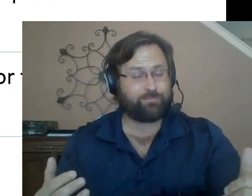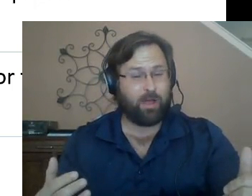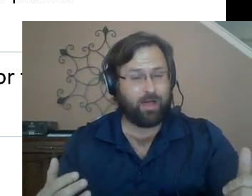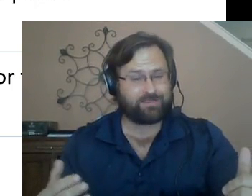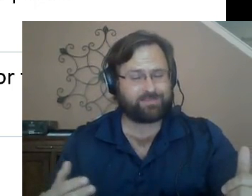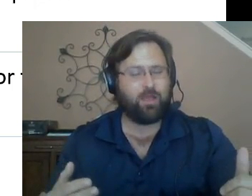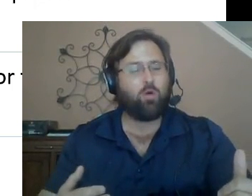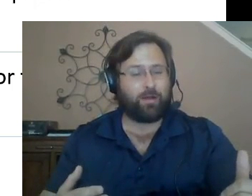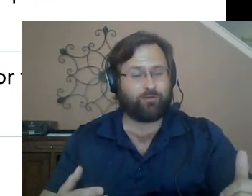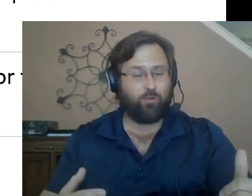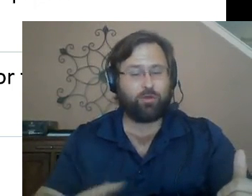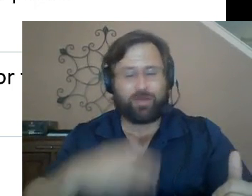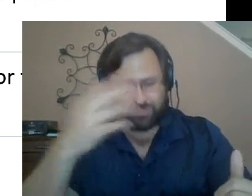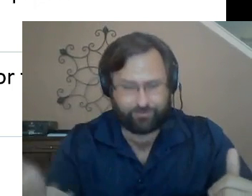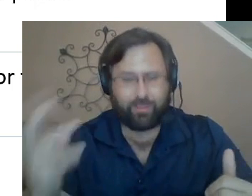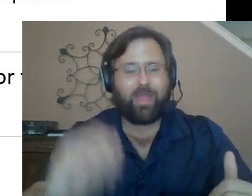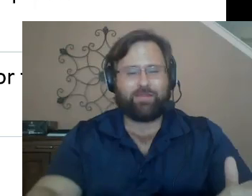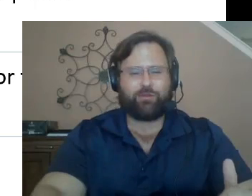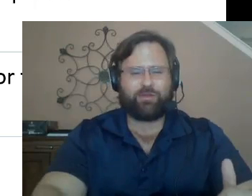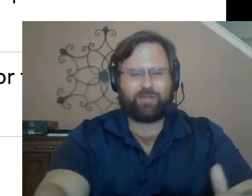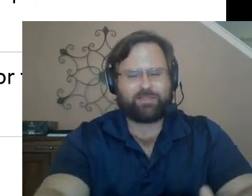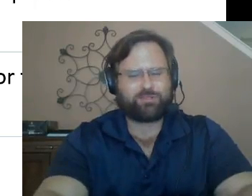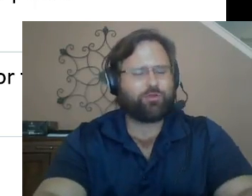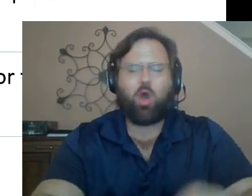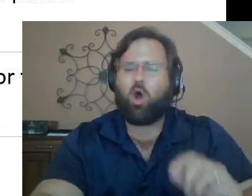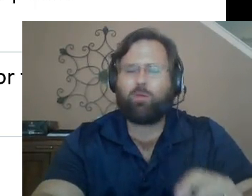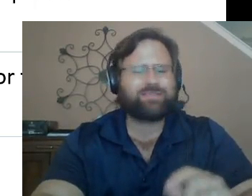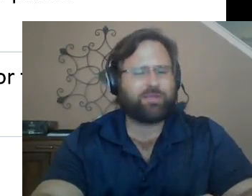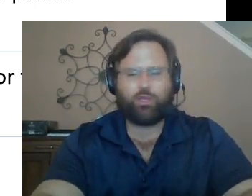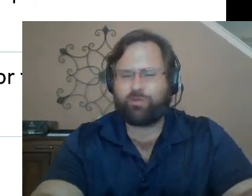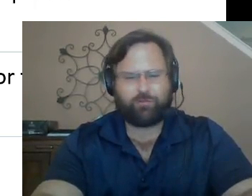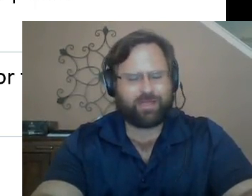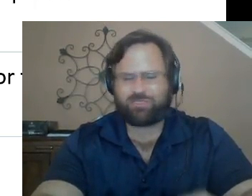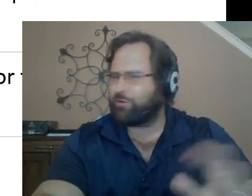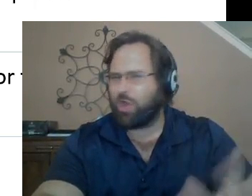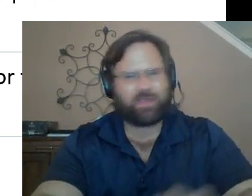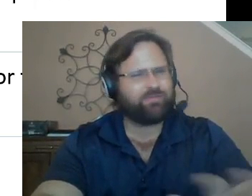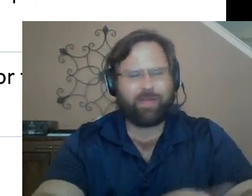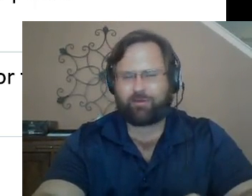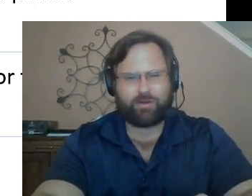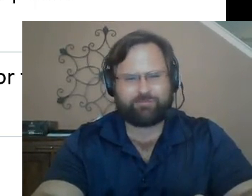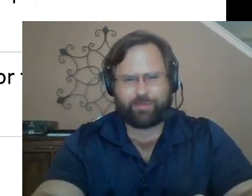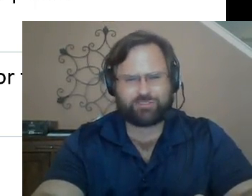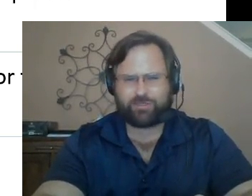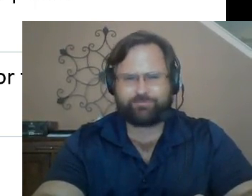and pause while you form the question and then you give the answer they're always giving new information they're not giving background information